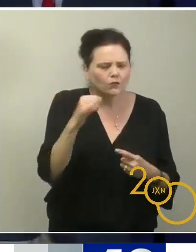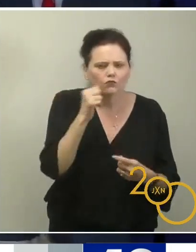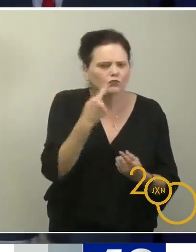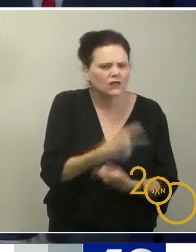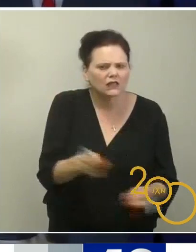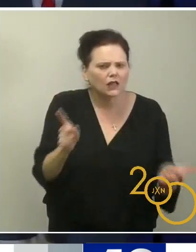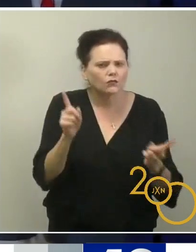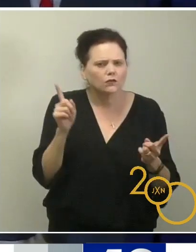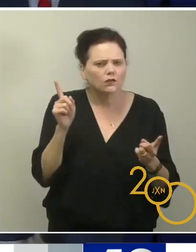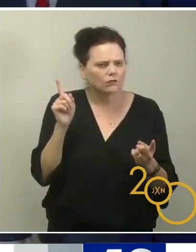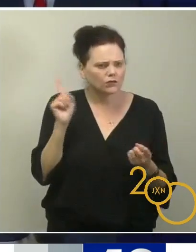ONCE THAT OCCURS.